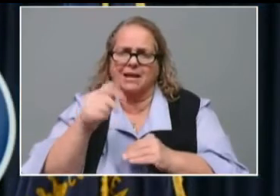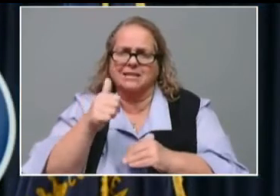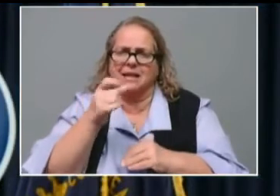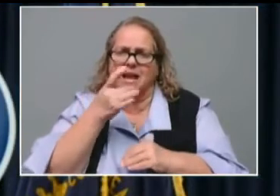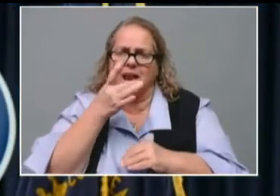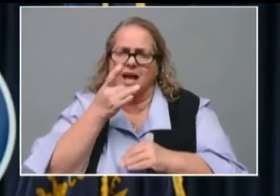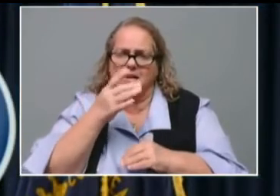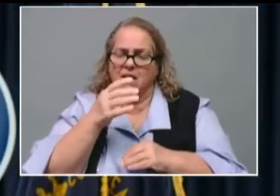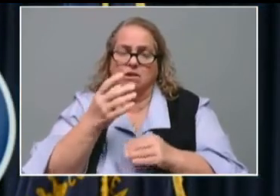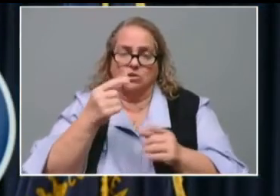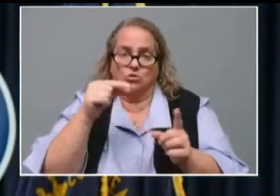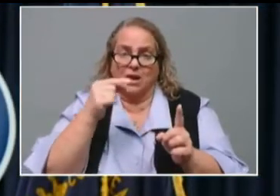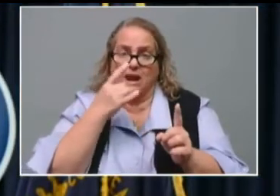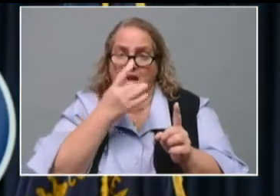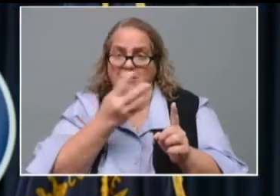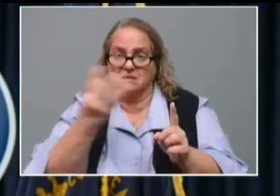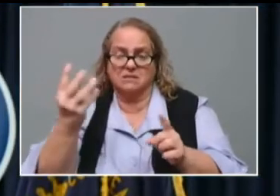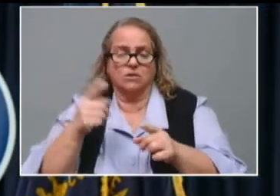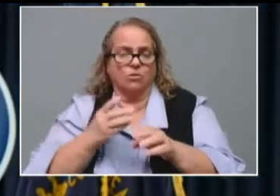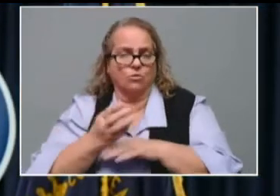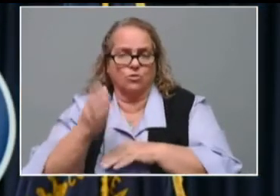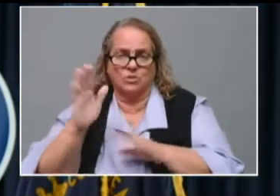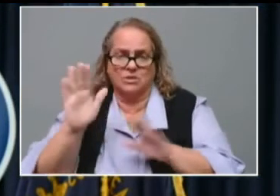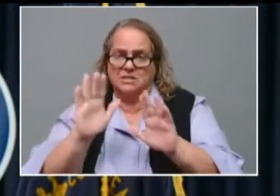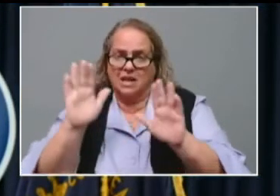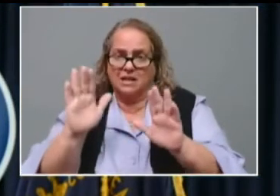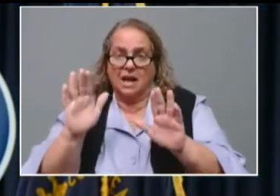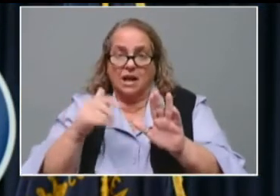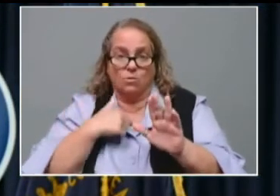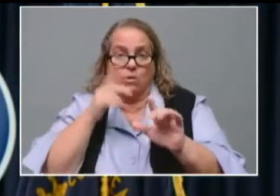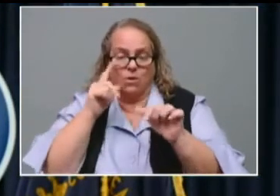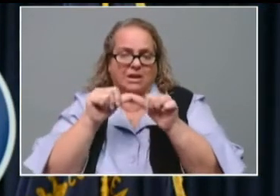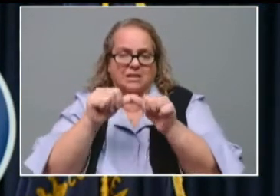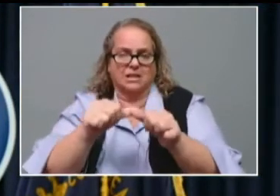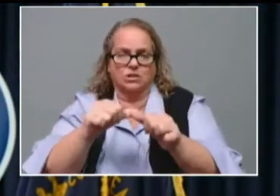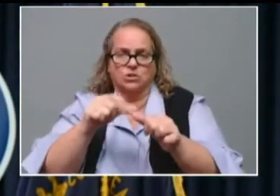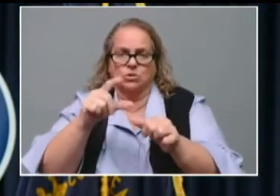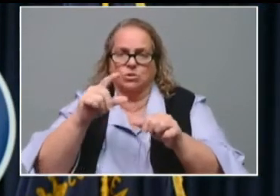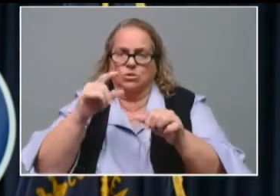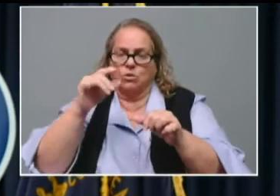dome up green which we do every night. So anybody he was certainly in this